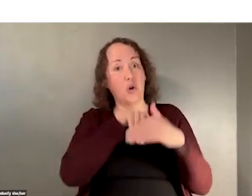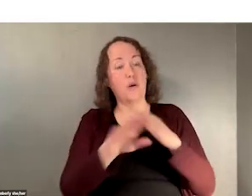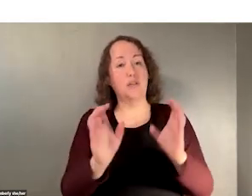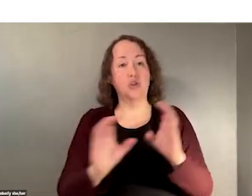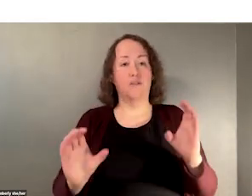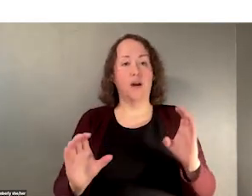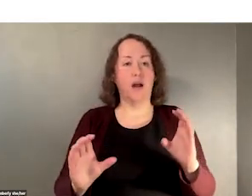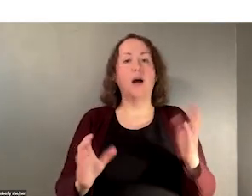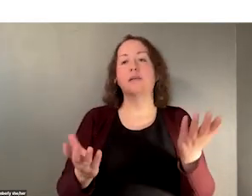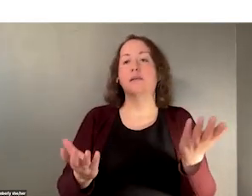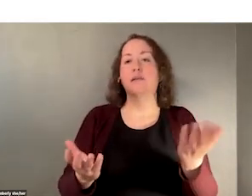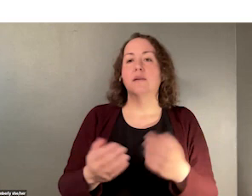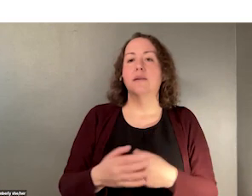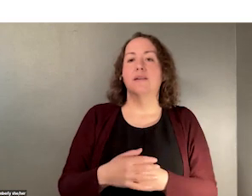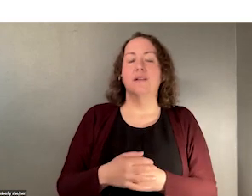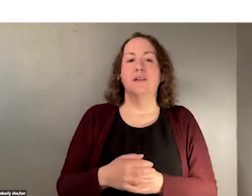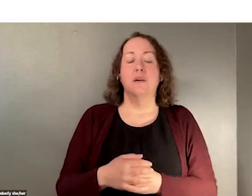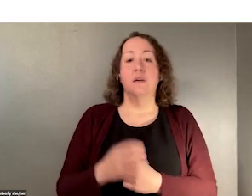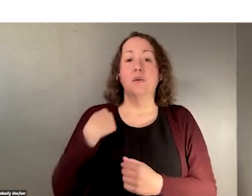We've gotten feedback on how to make this better.